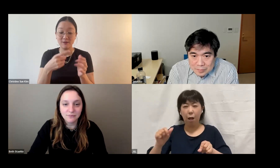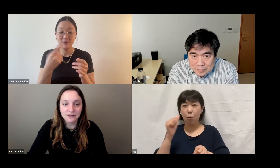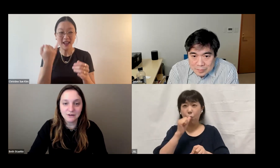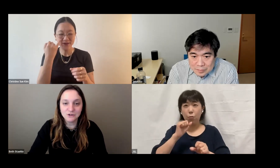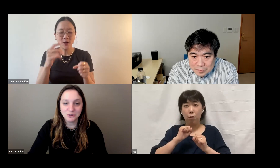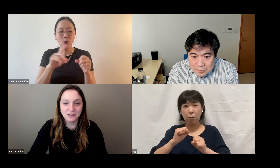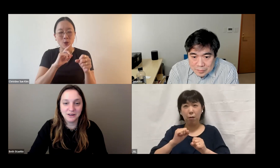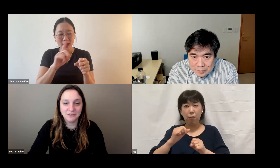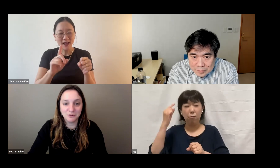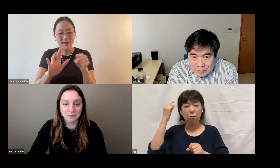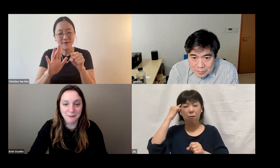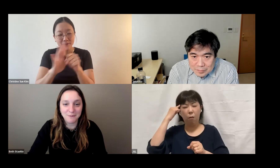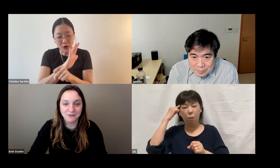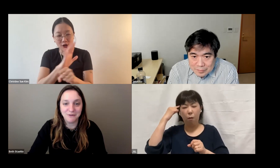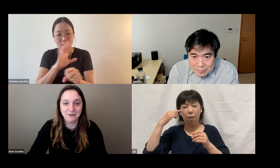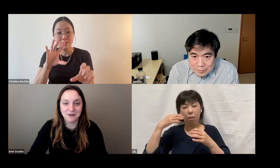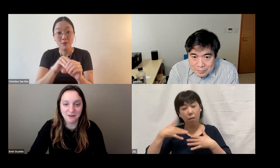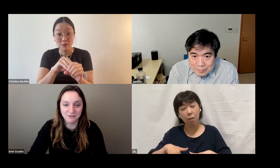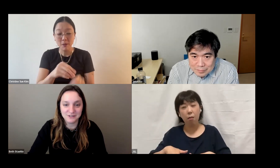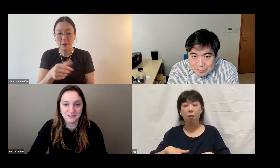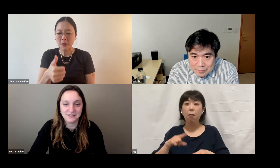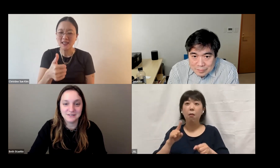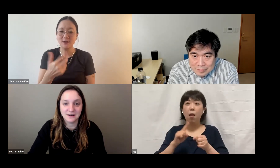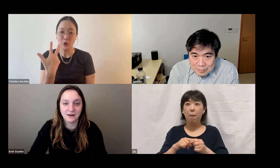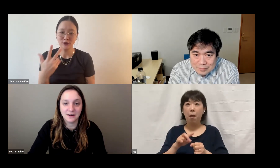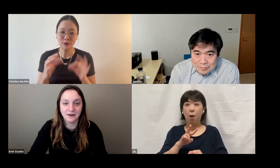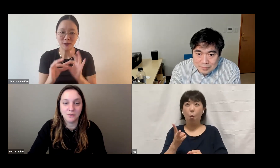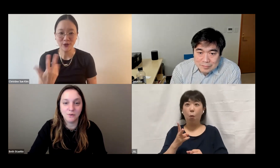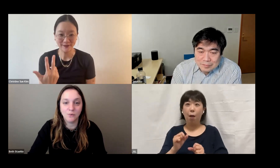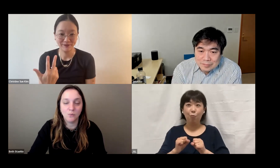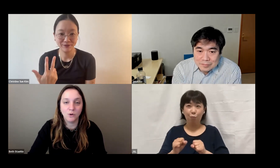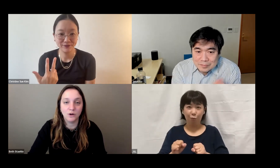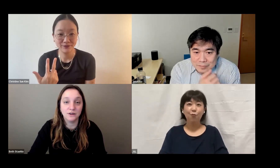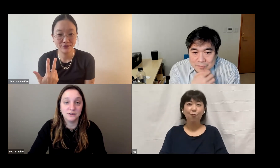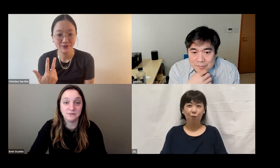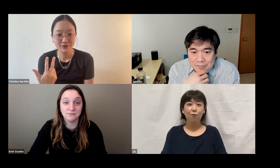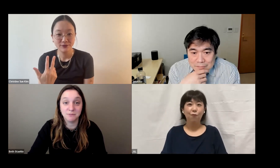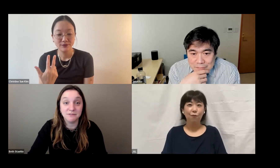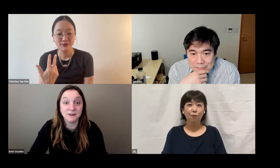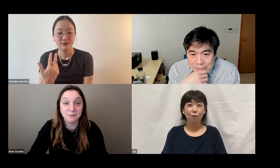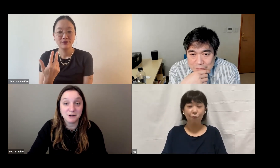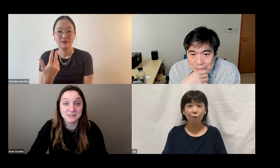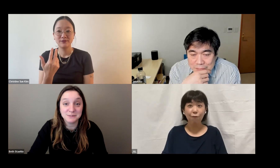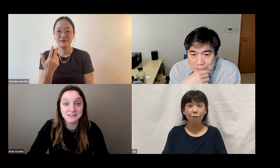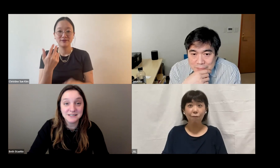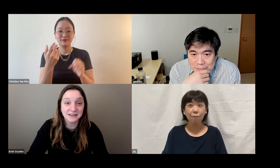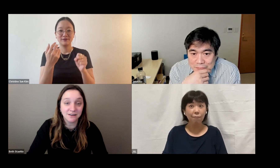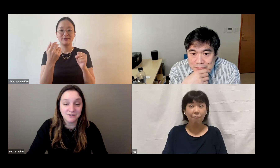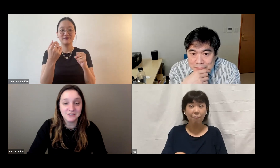Now, Joi, if you remember from the conferences, I would be very participant in conferences.